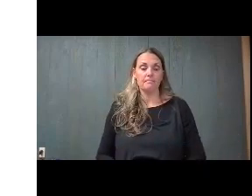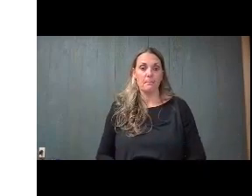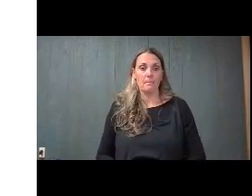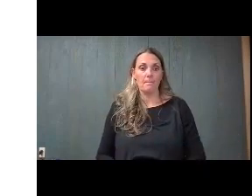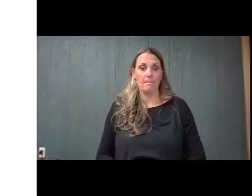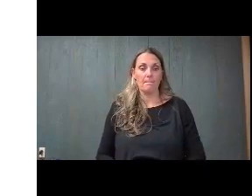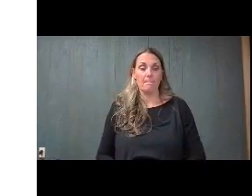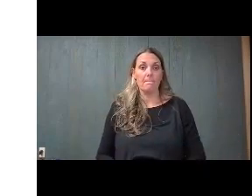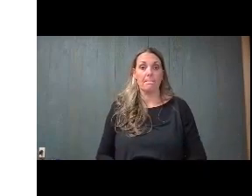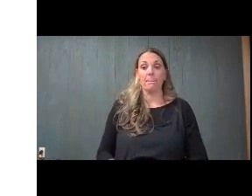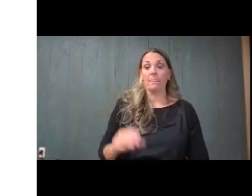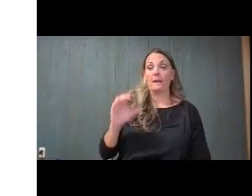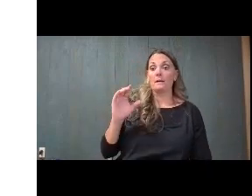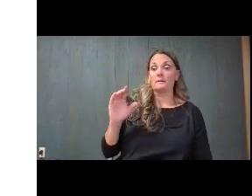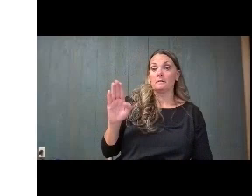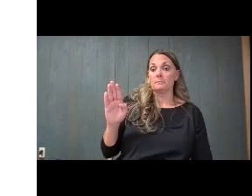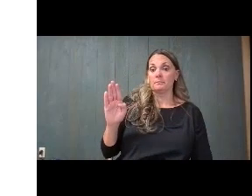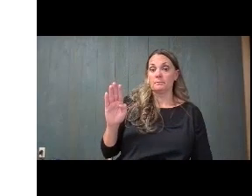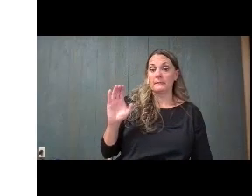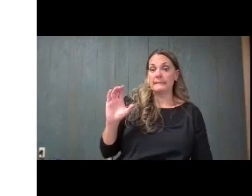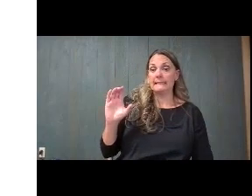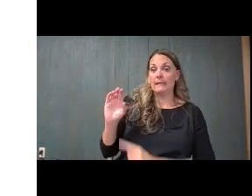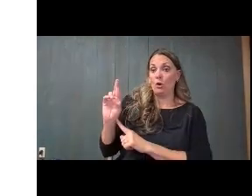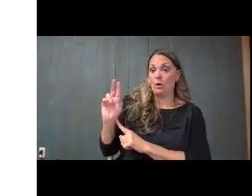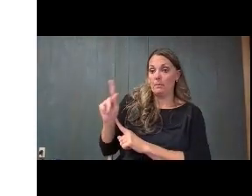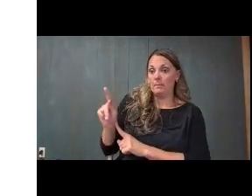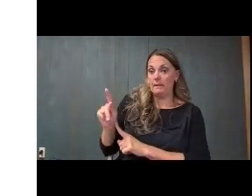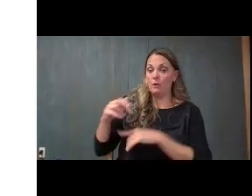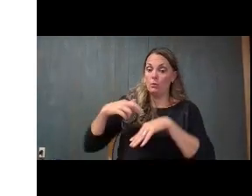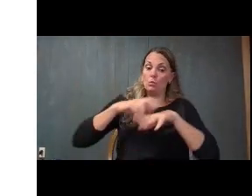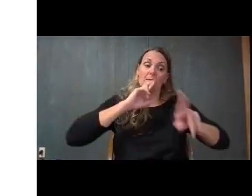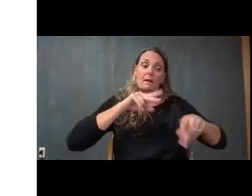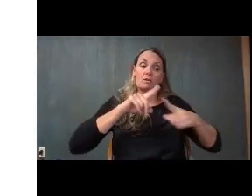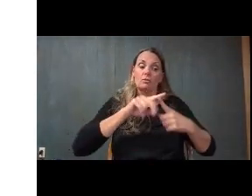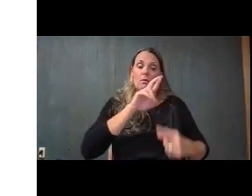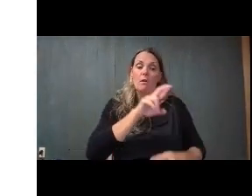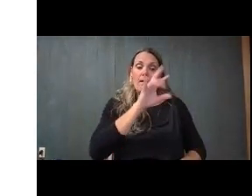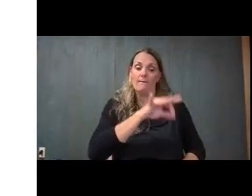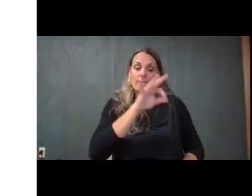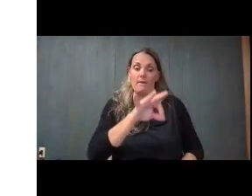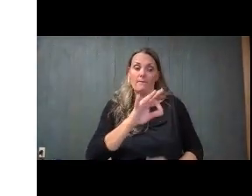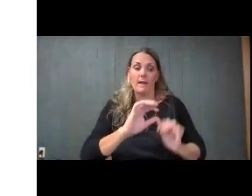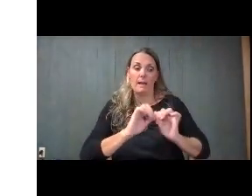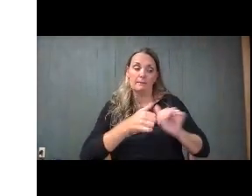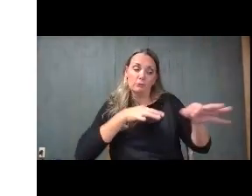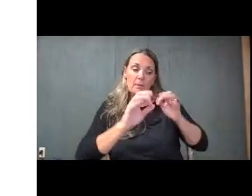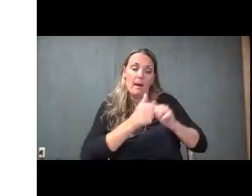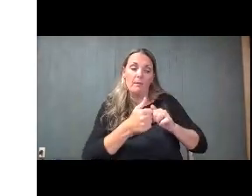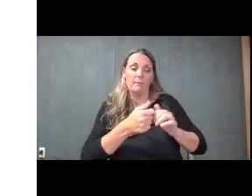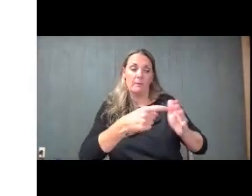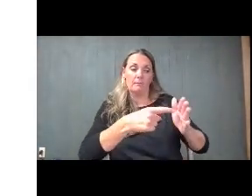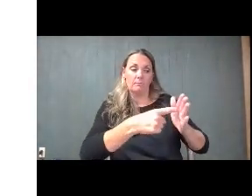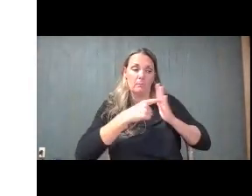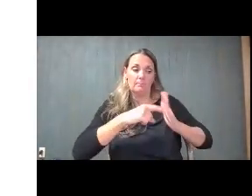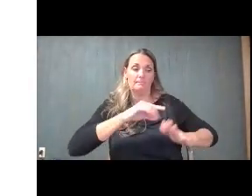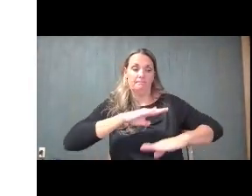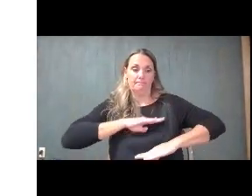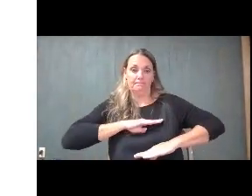DARPA should submit responses to the RF describing how they will meet the specific requirements of this RFP